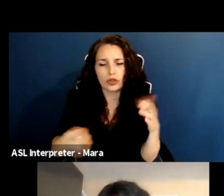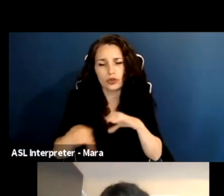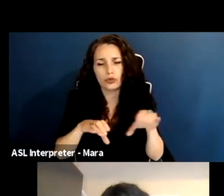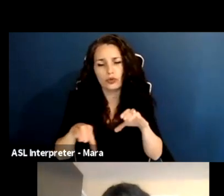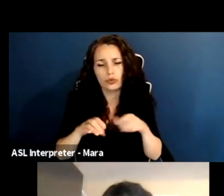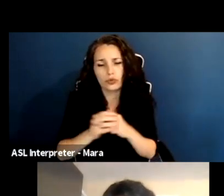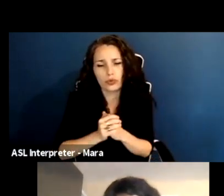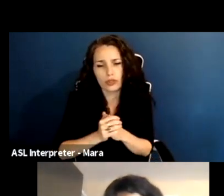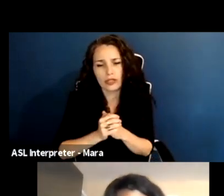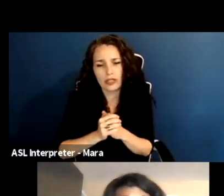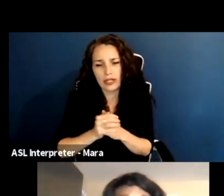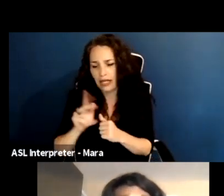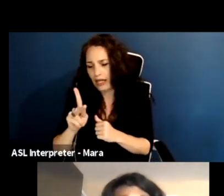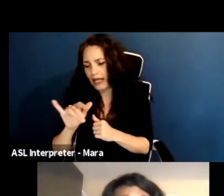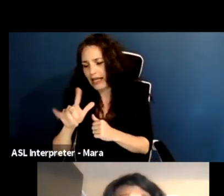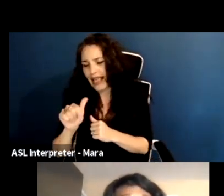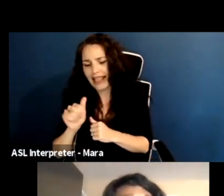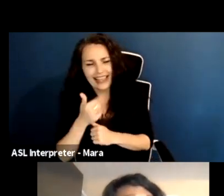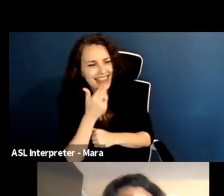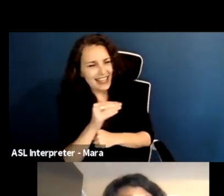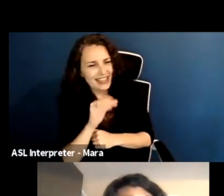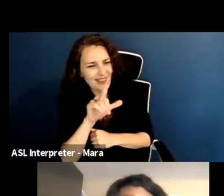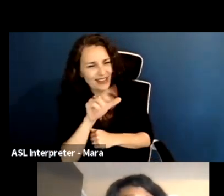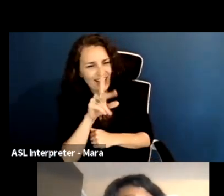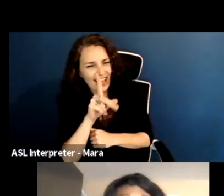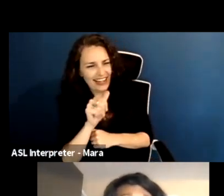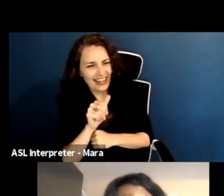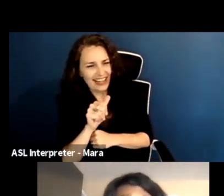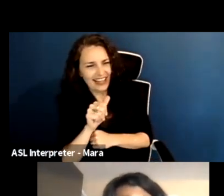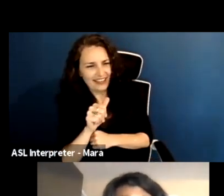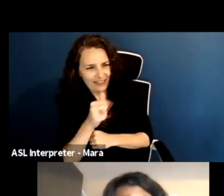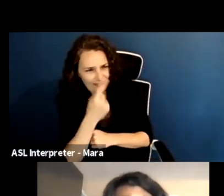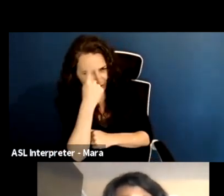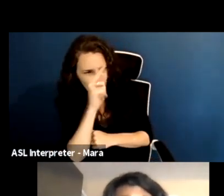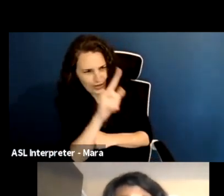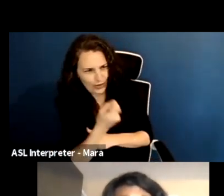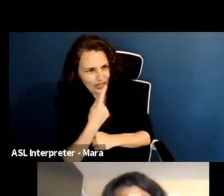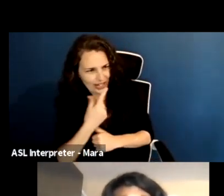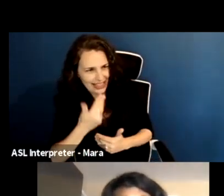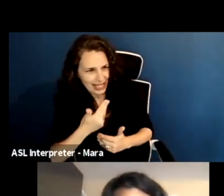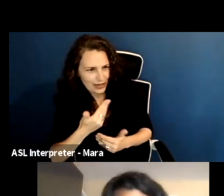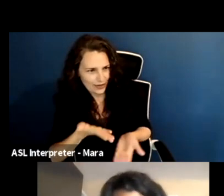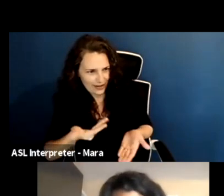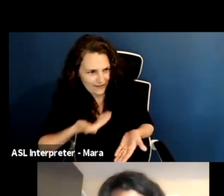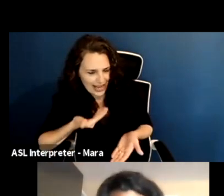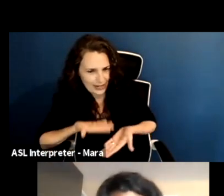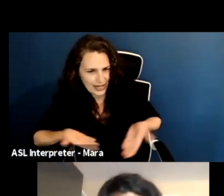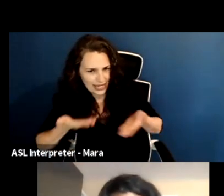and thank you for having me. I would say, and I would always say this and I never really think deep into it